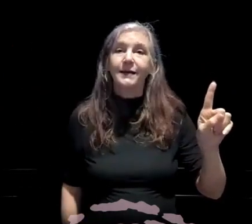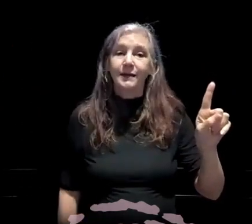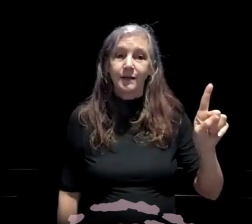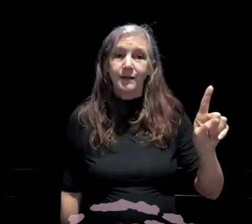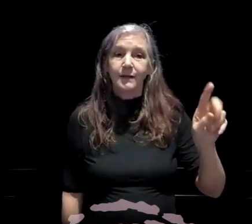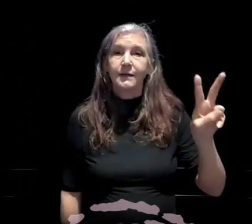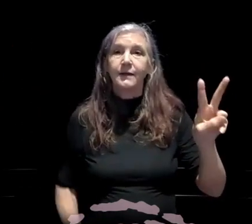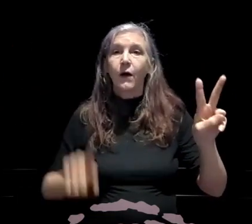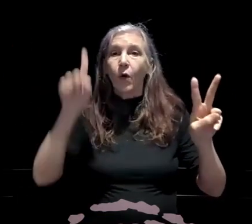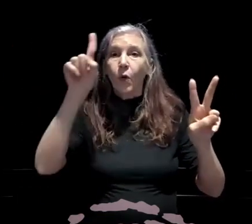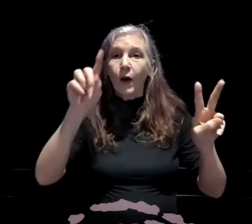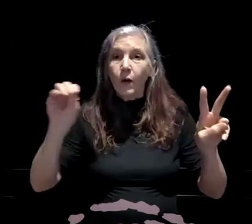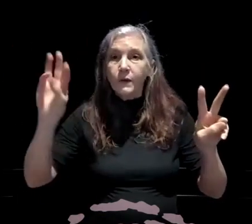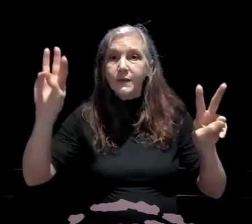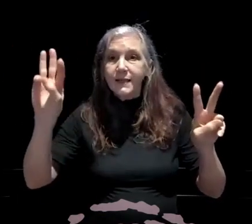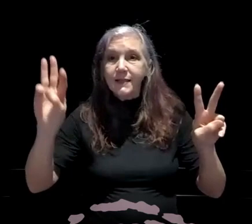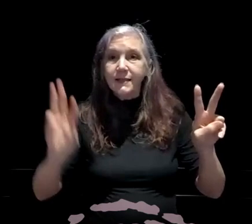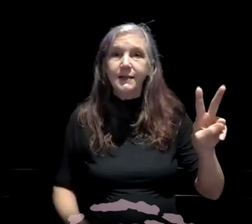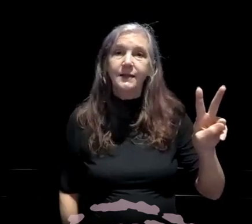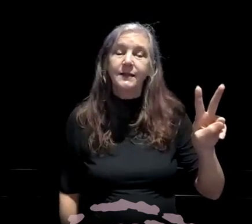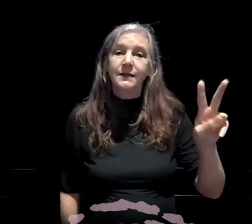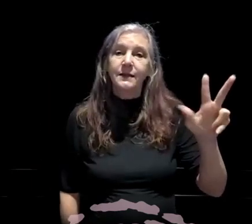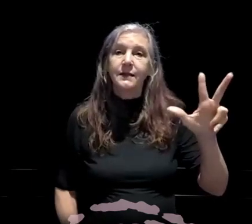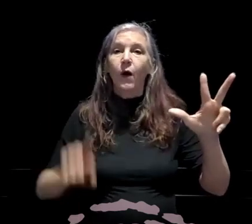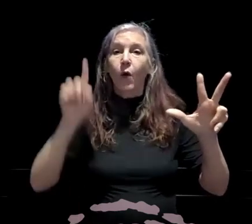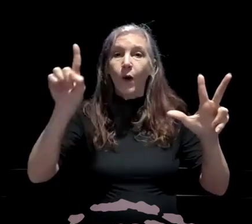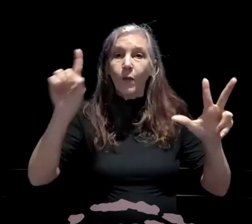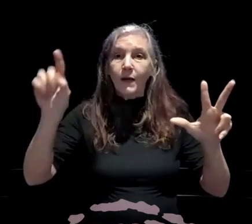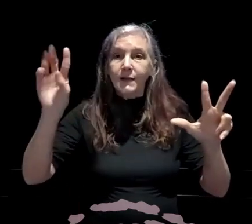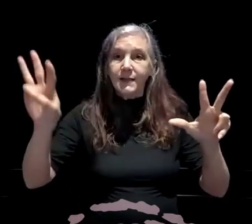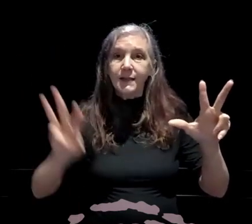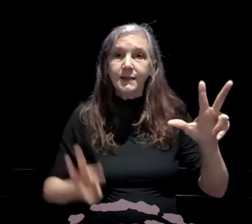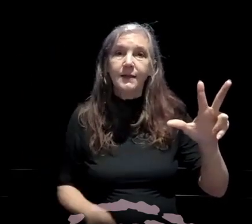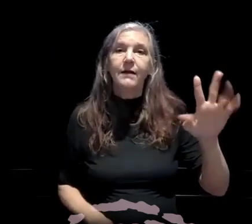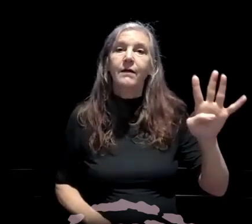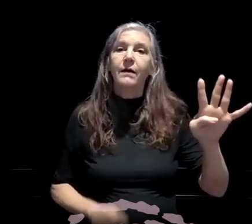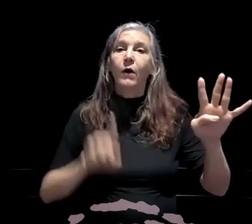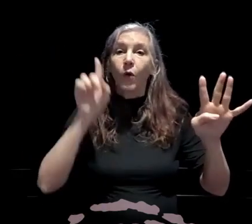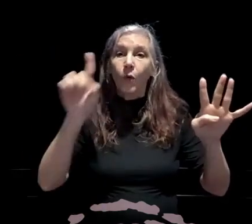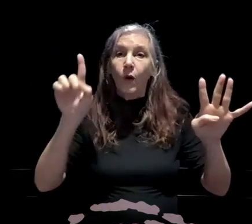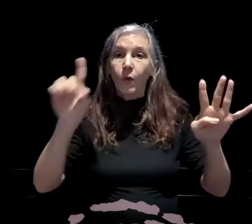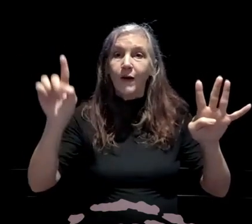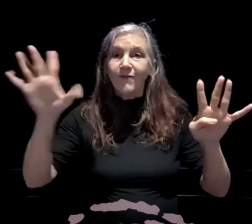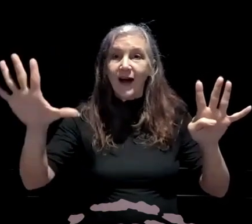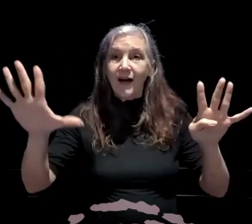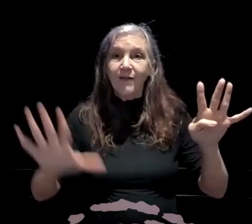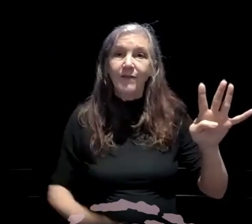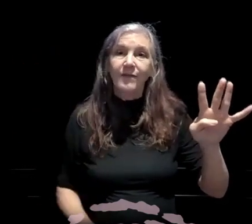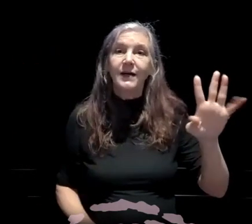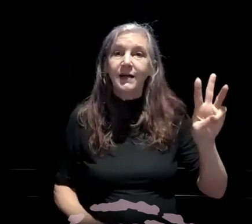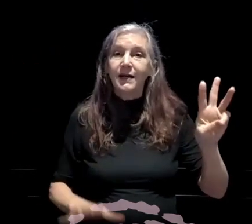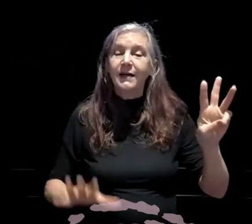Thank you, number 1, 0 6. Thank you, number 1, 1 6. Thank you, number 1, one.